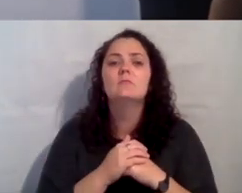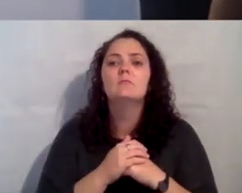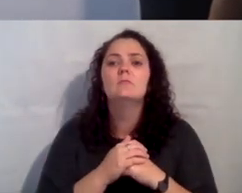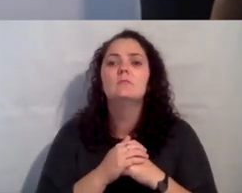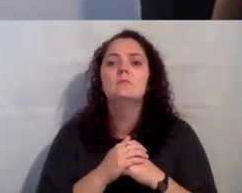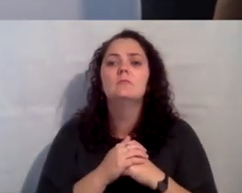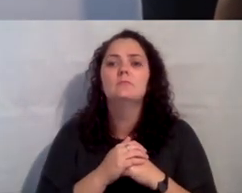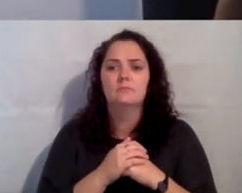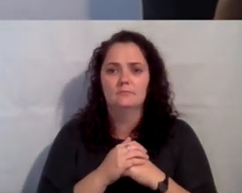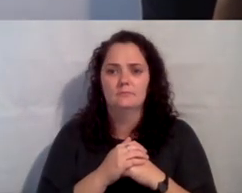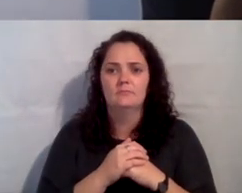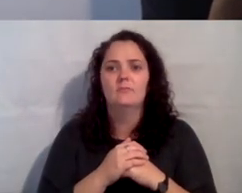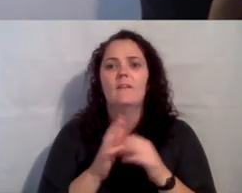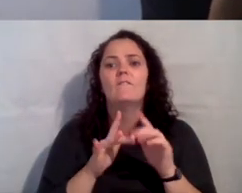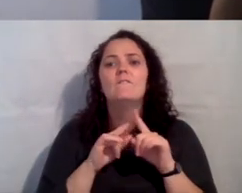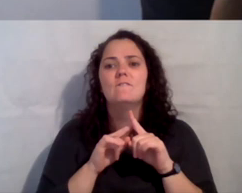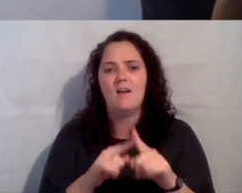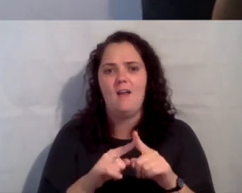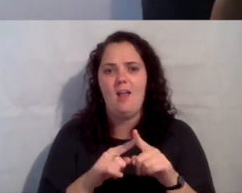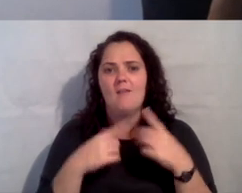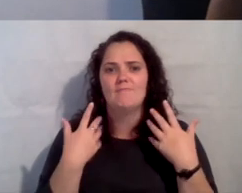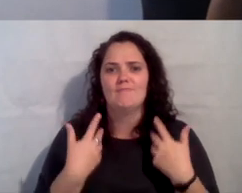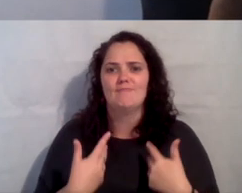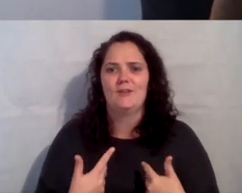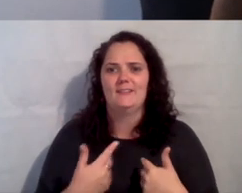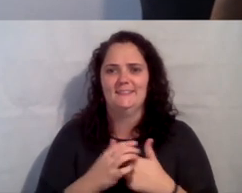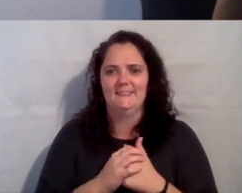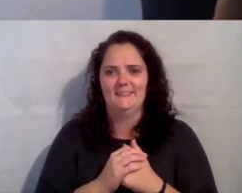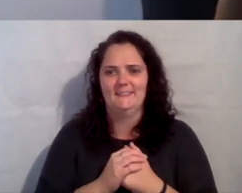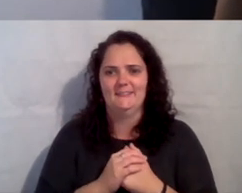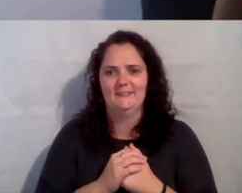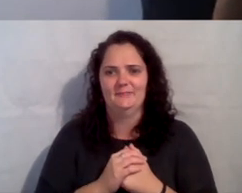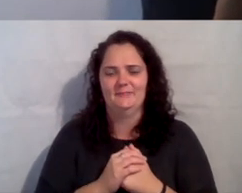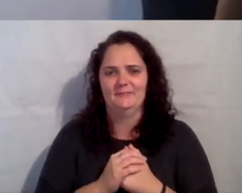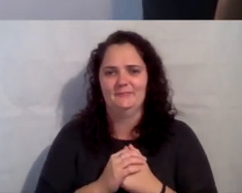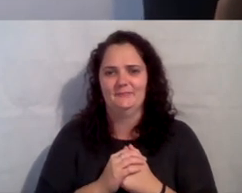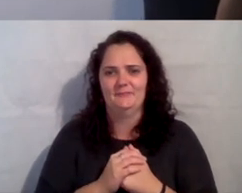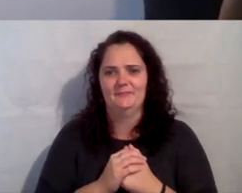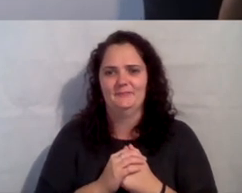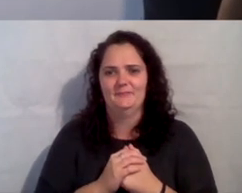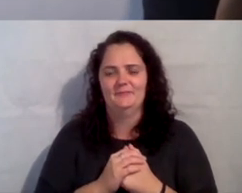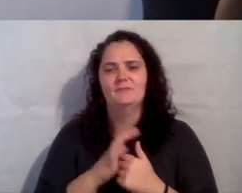that contour of that body and I want you to do the exact same thing. Don't worry so much about keeping it all